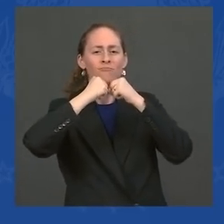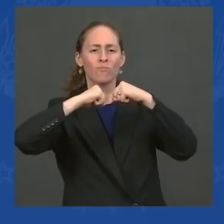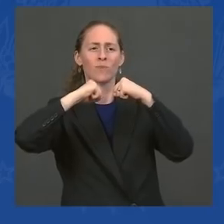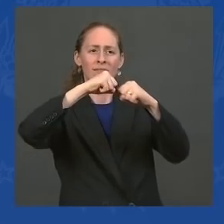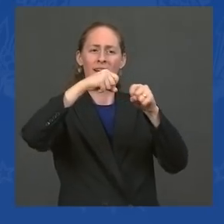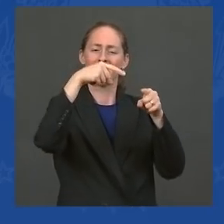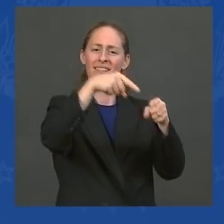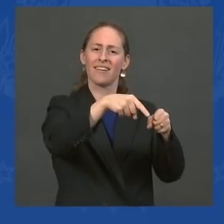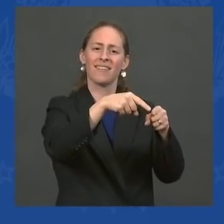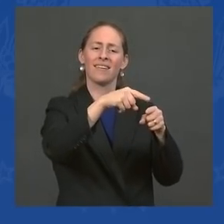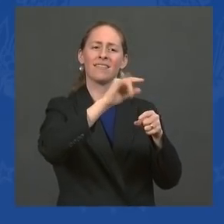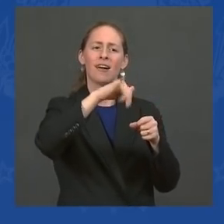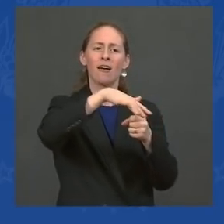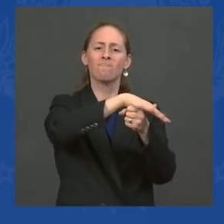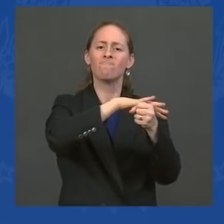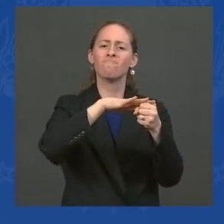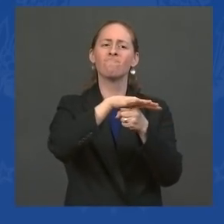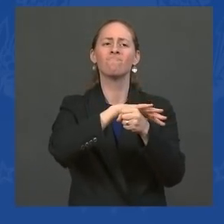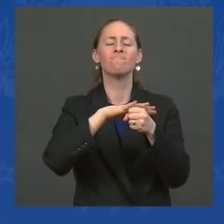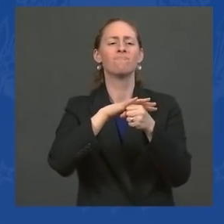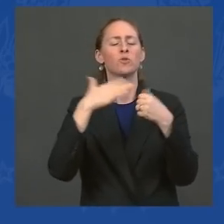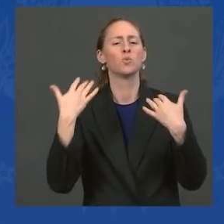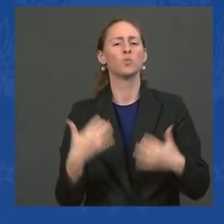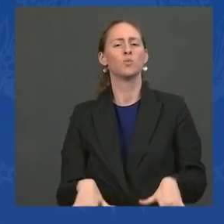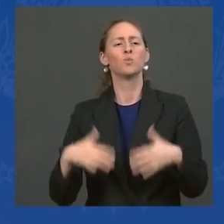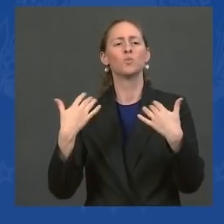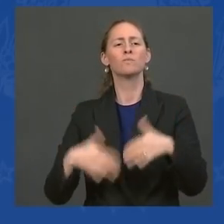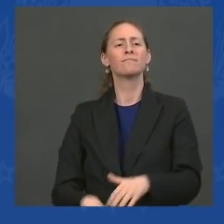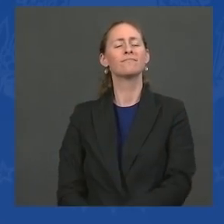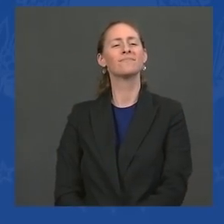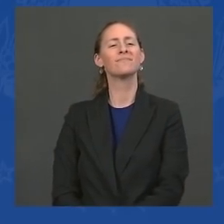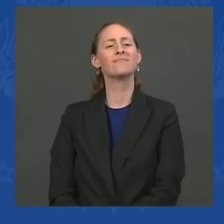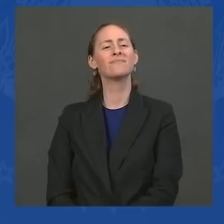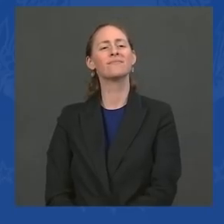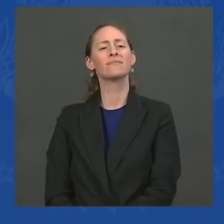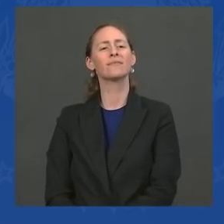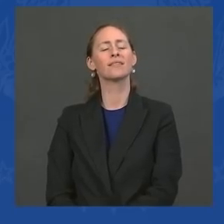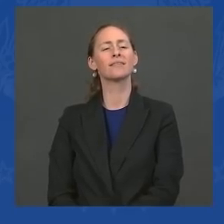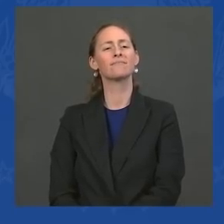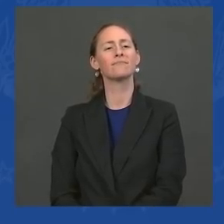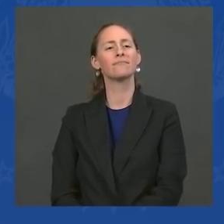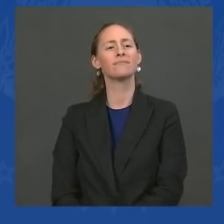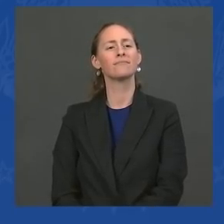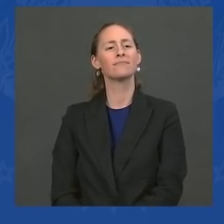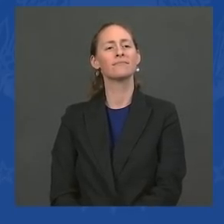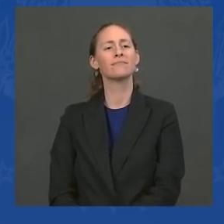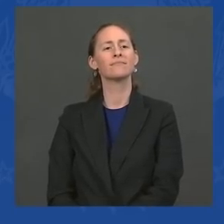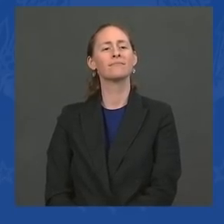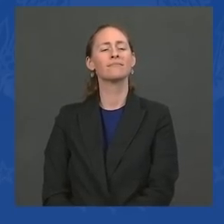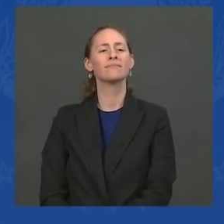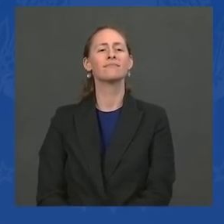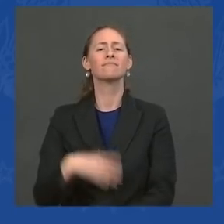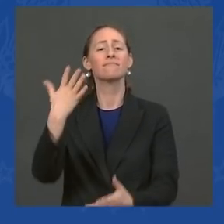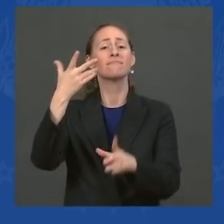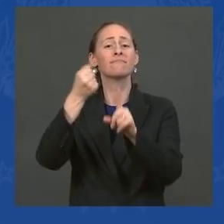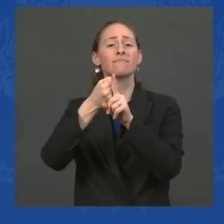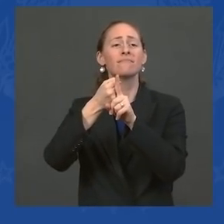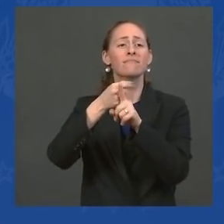It's a place where you can stand in the doorway of a home where a family who lived thousands of years ago